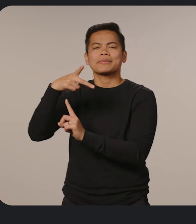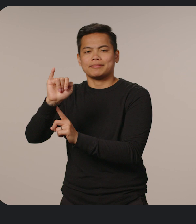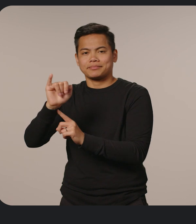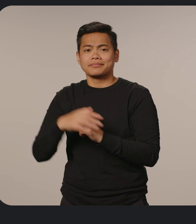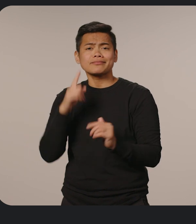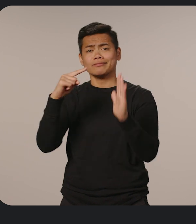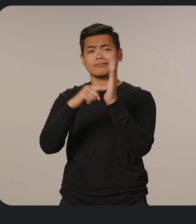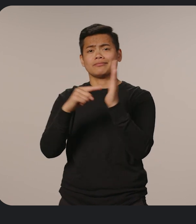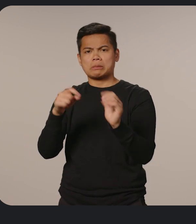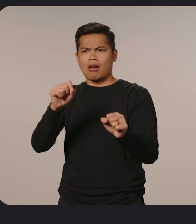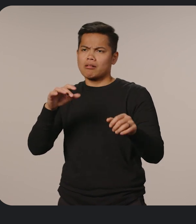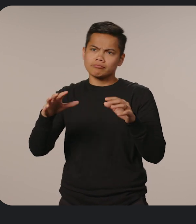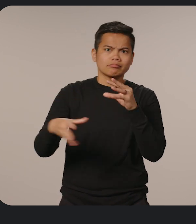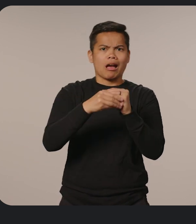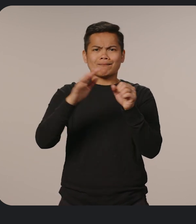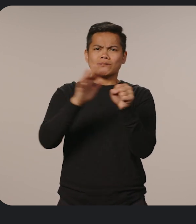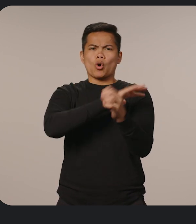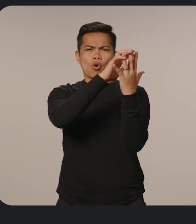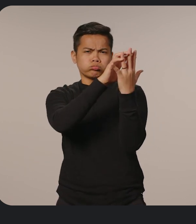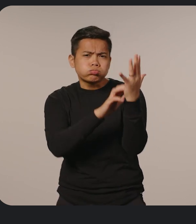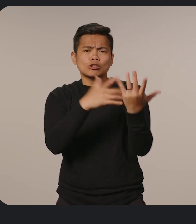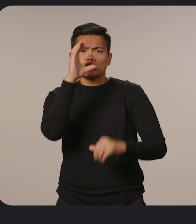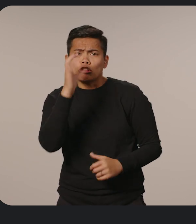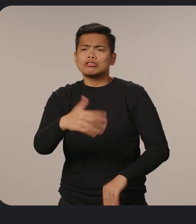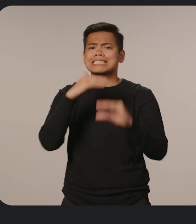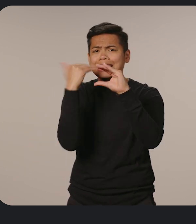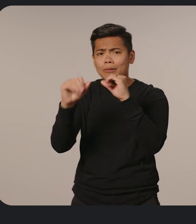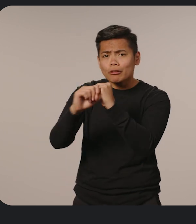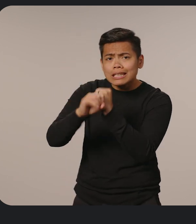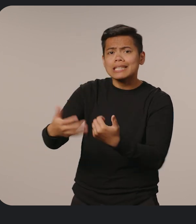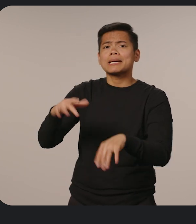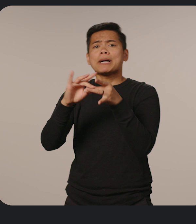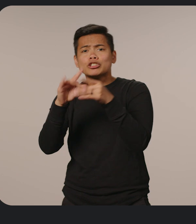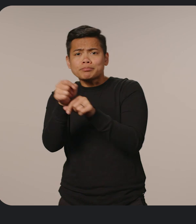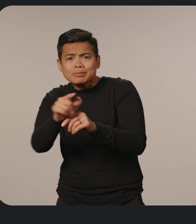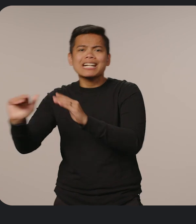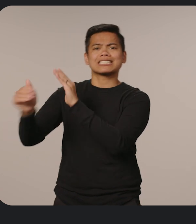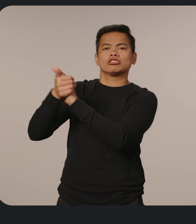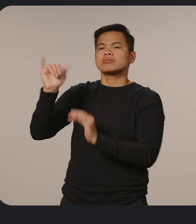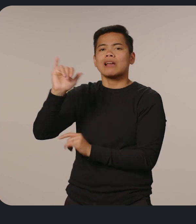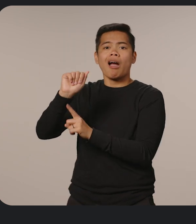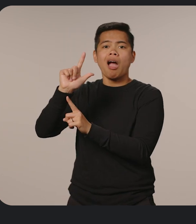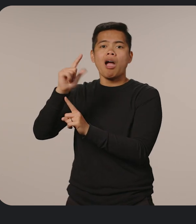email marketing and messaging features with extensions from companies like